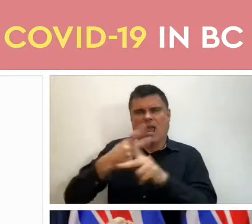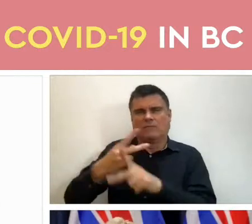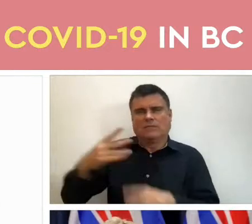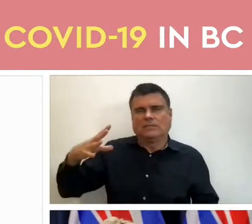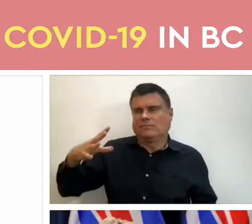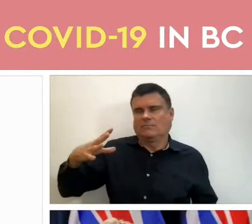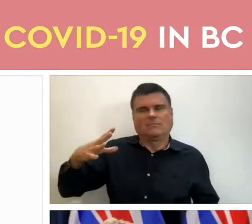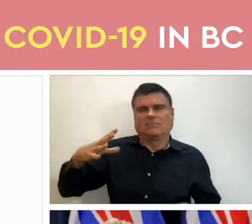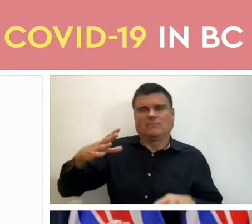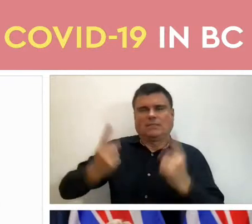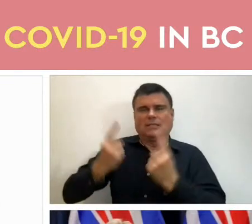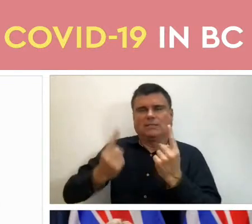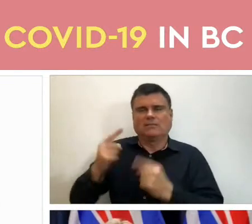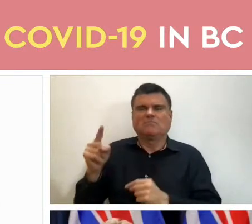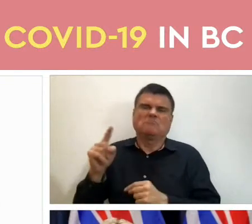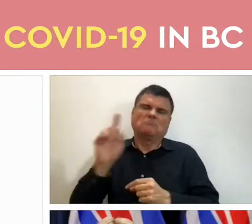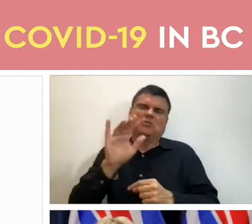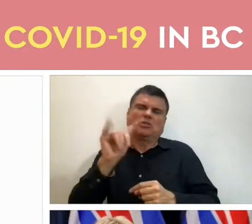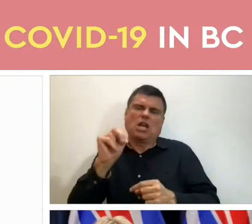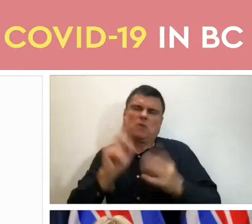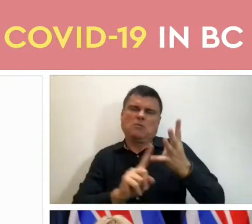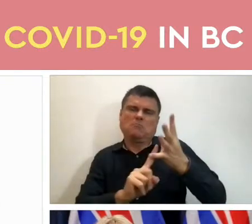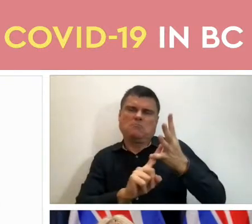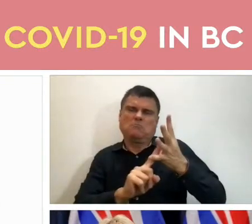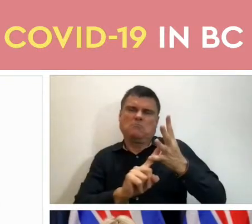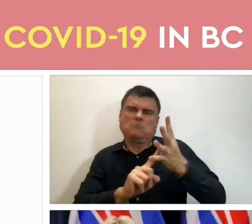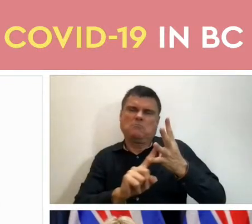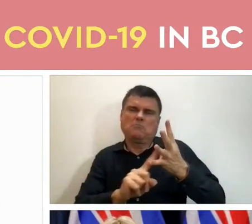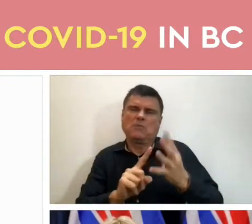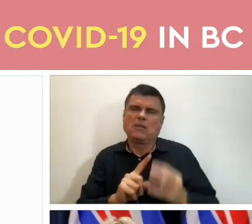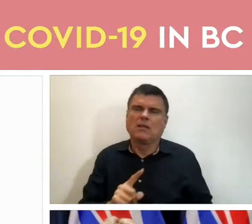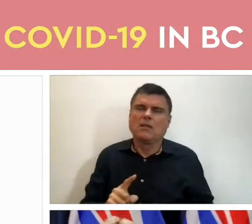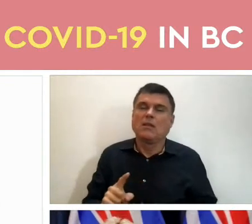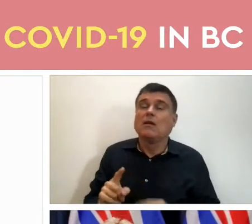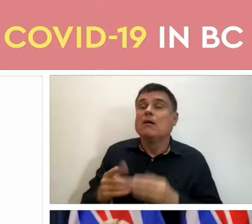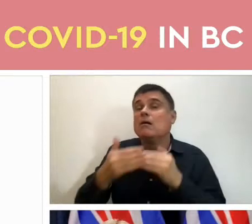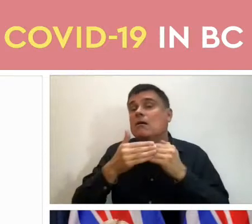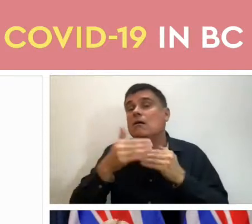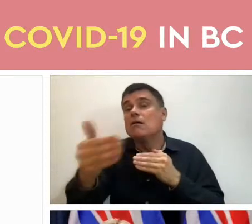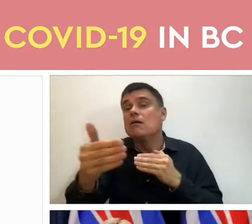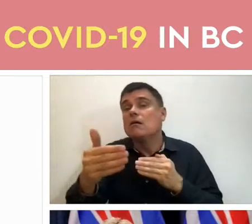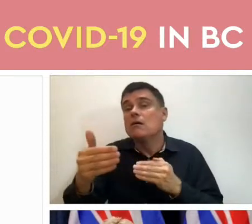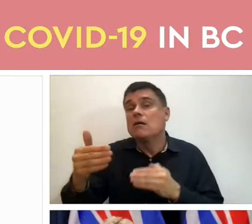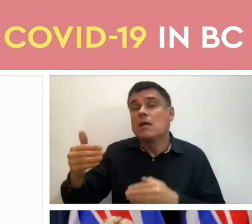Beyond that, it is still unclear